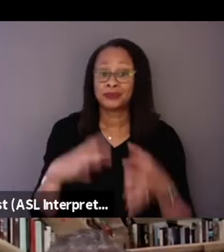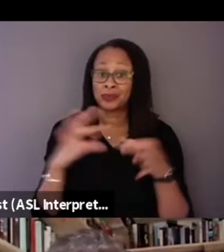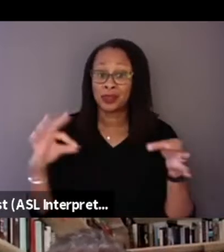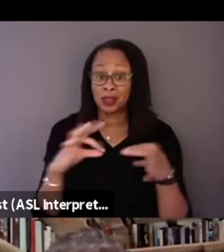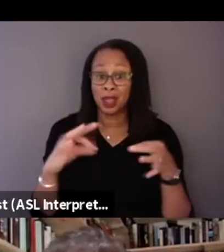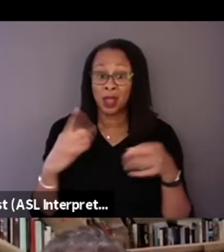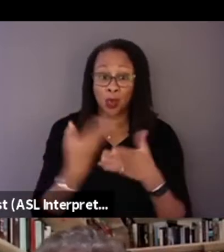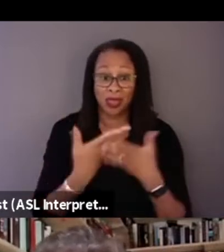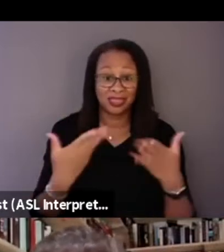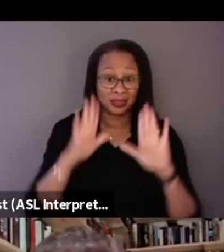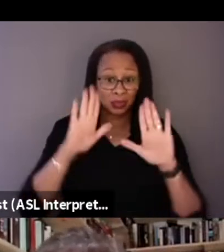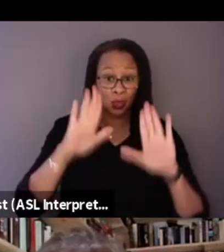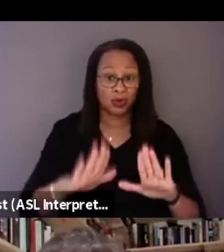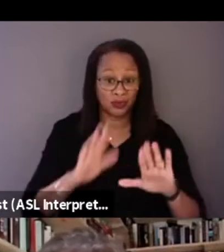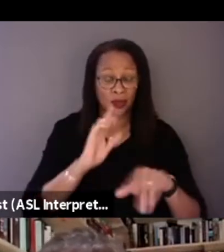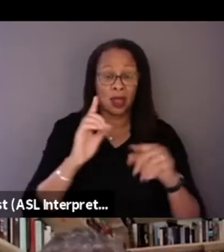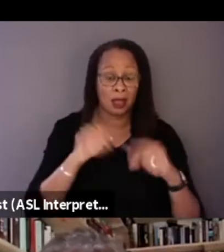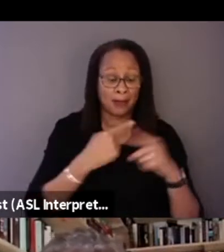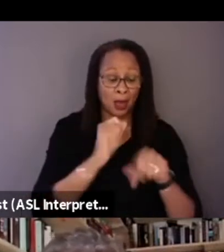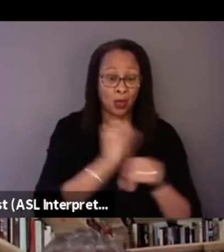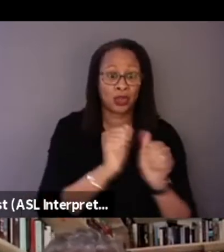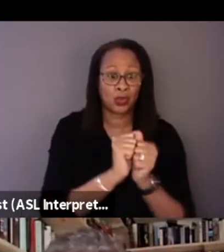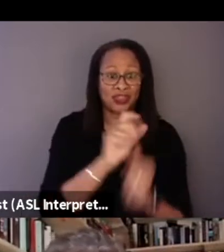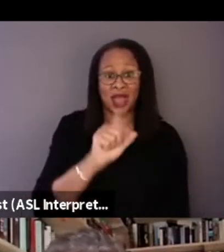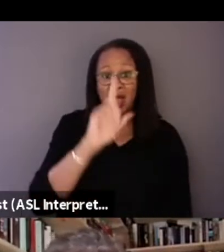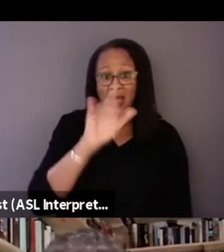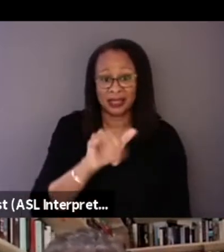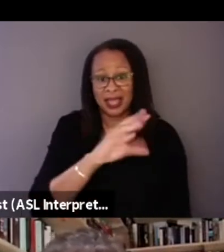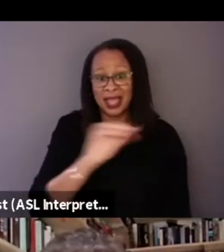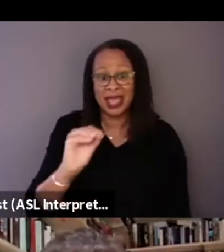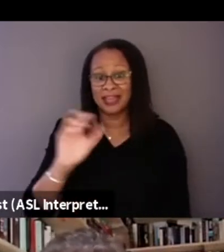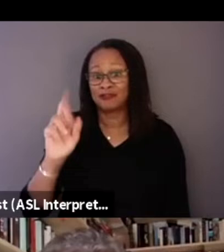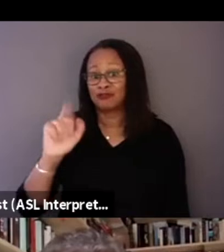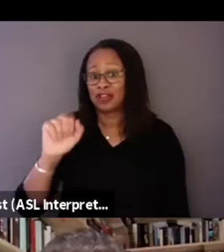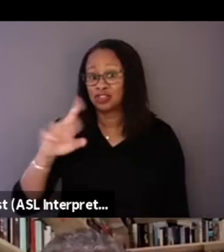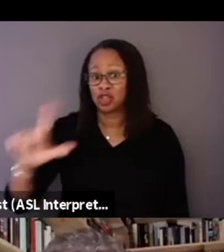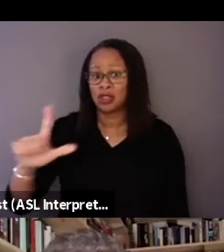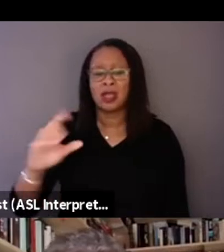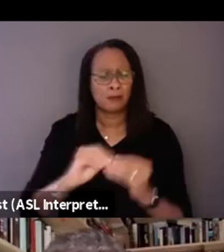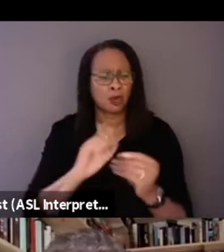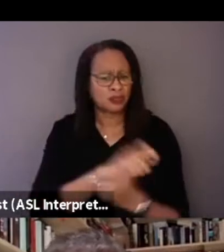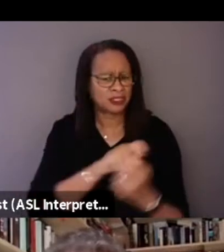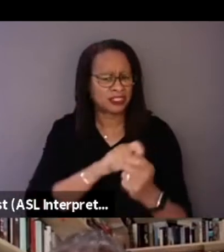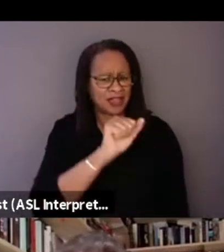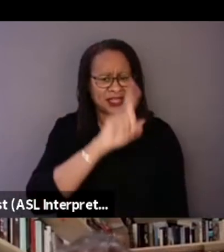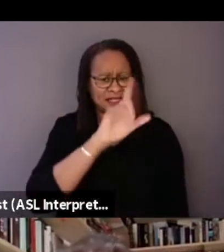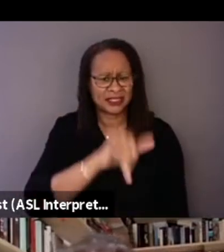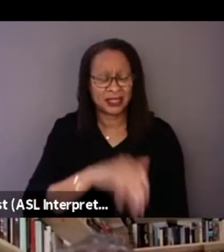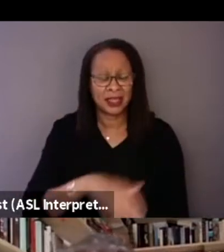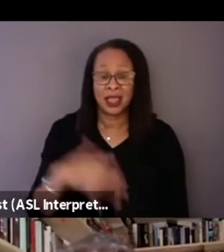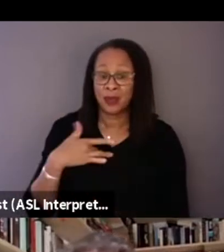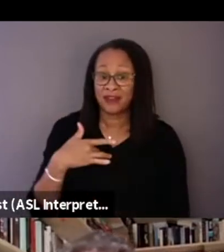and Rachel, and more specifically Ady for this, we also felt like Ady and Liz were great at kind of